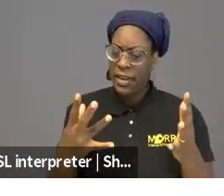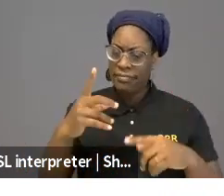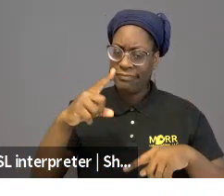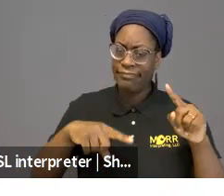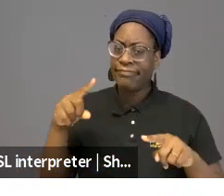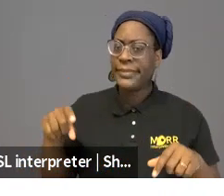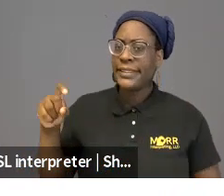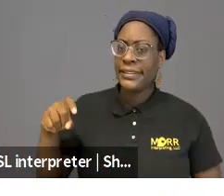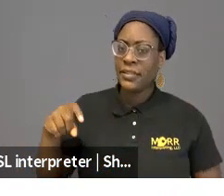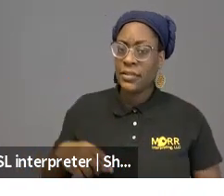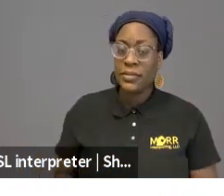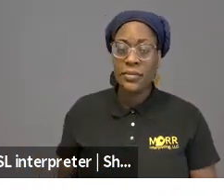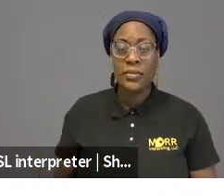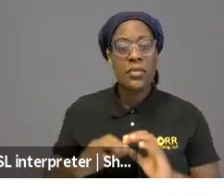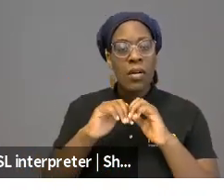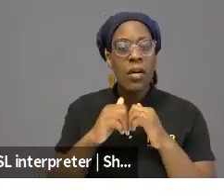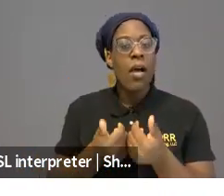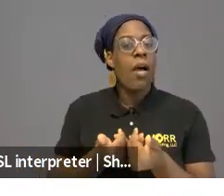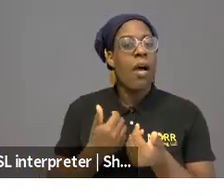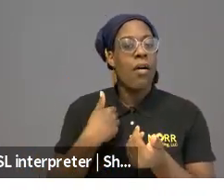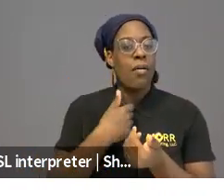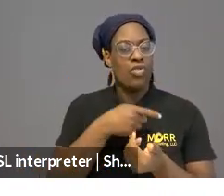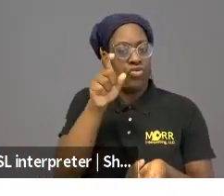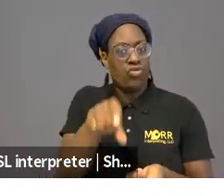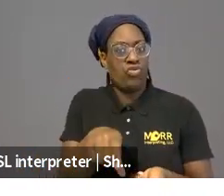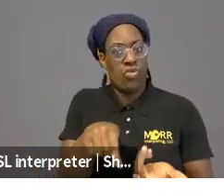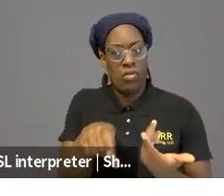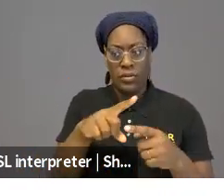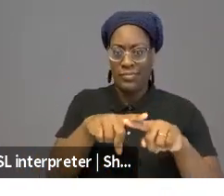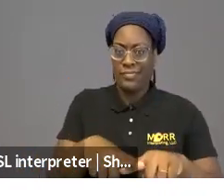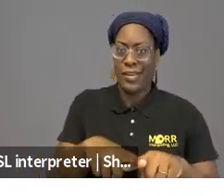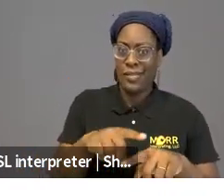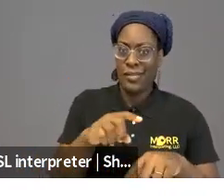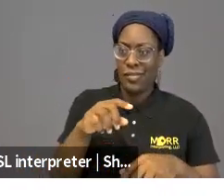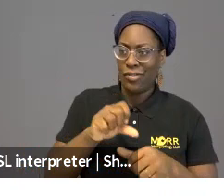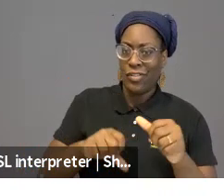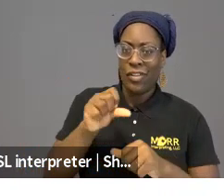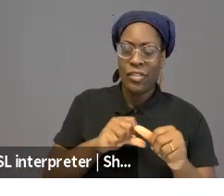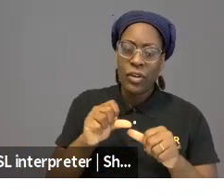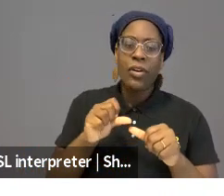tutors can and should depend on each other fosters a sense of community among the tutors.